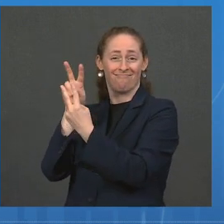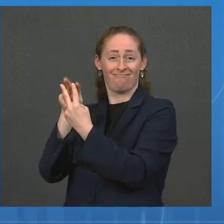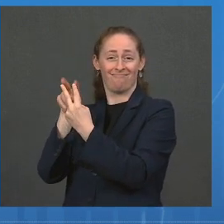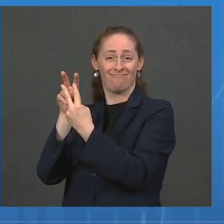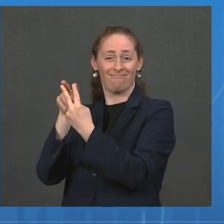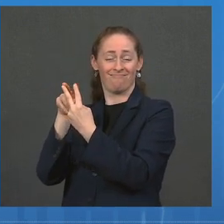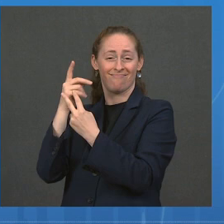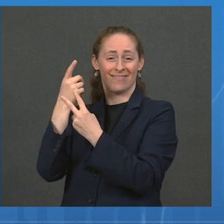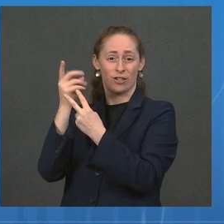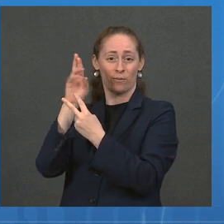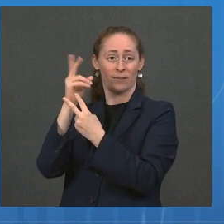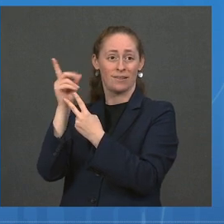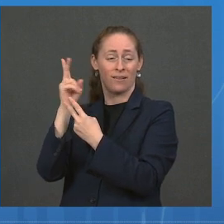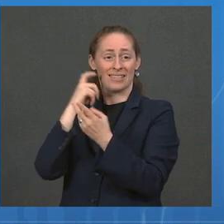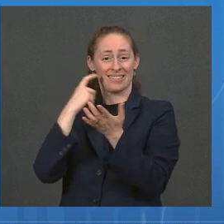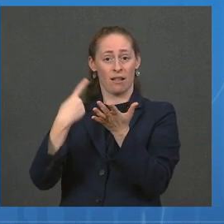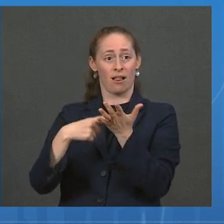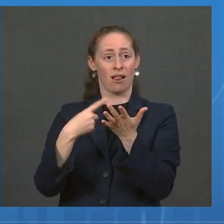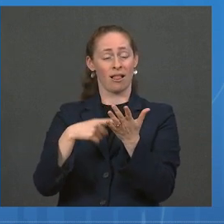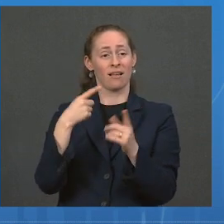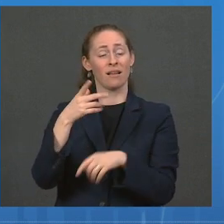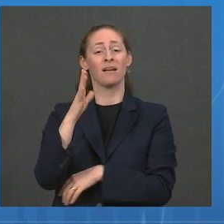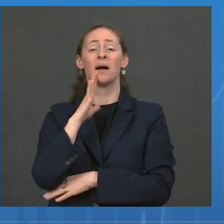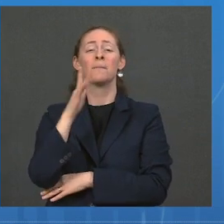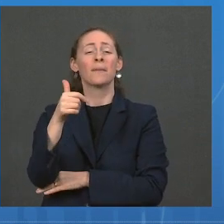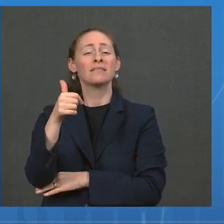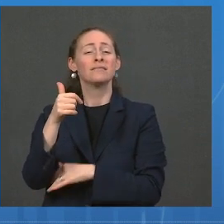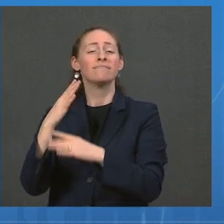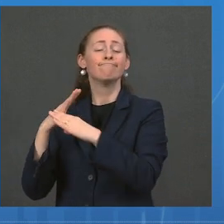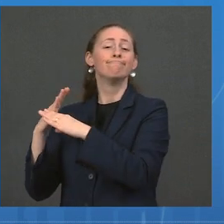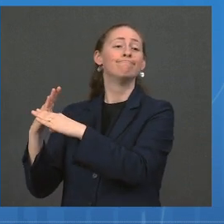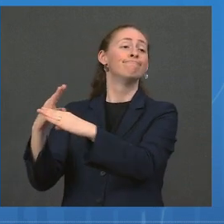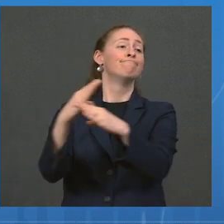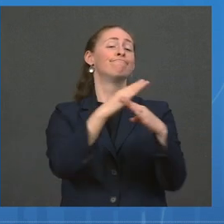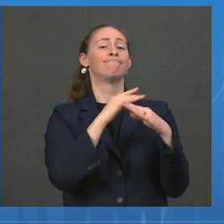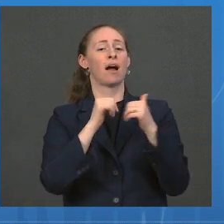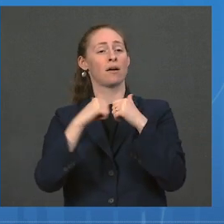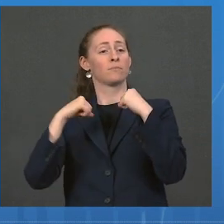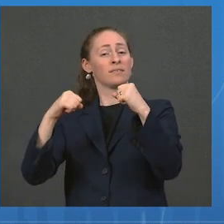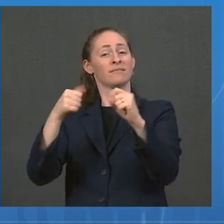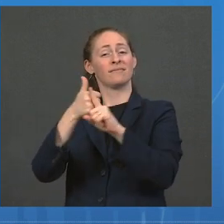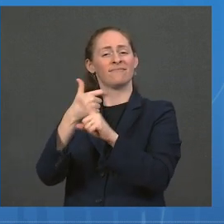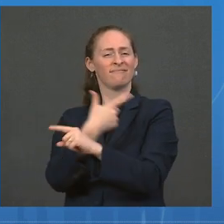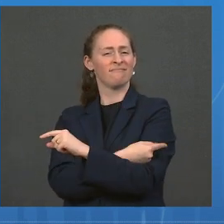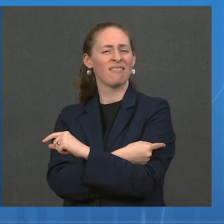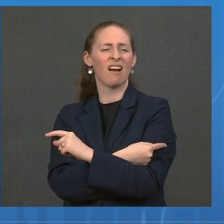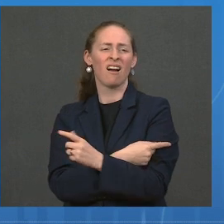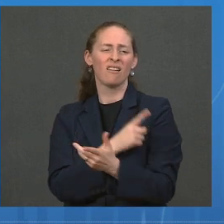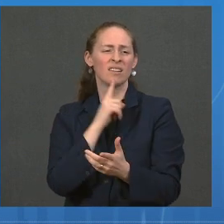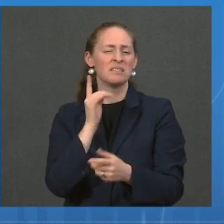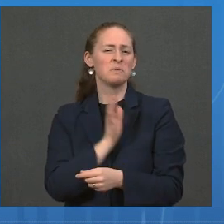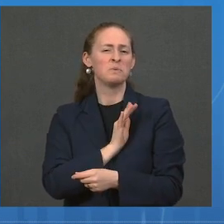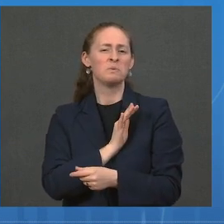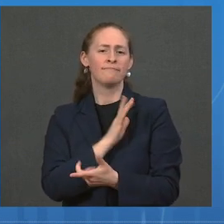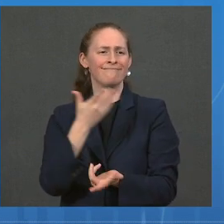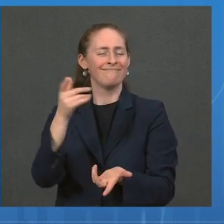vaccines are the very best line of defense against COVID-19. Vaccines are safe, effective,